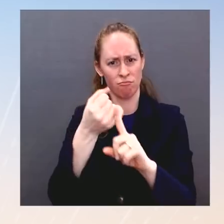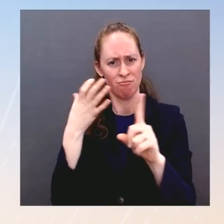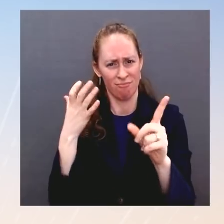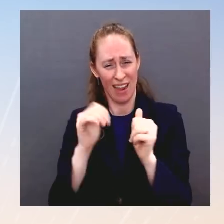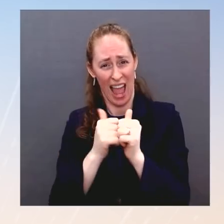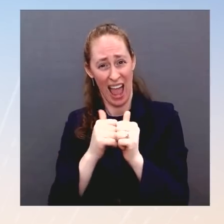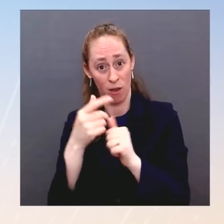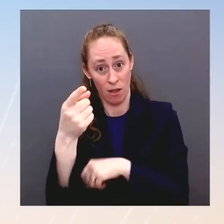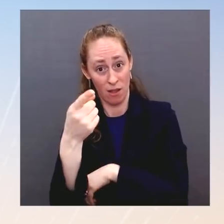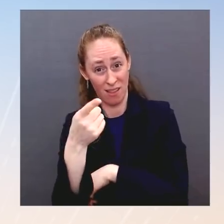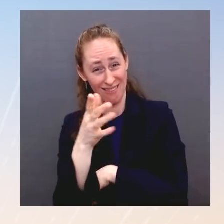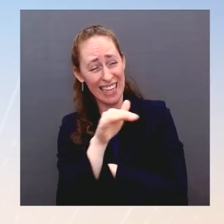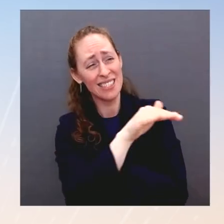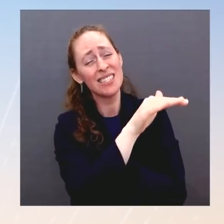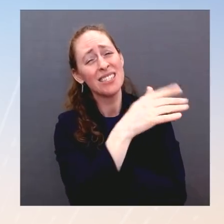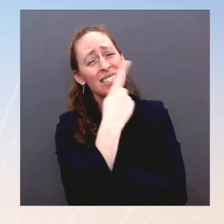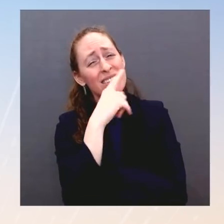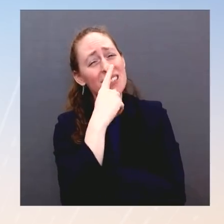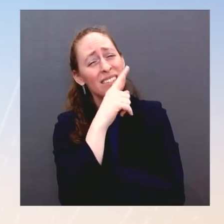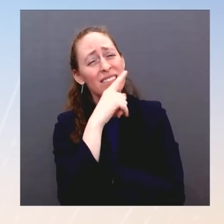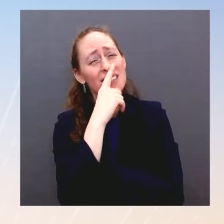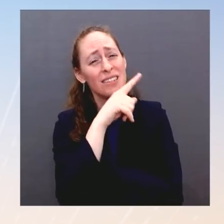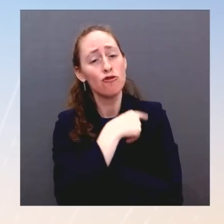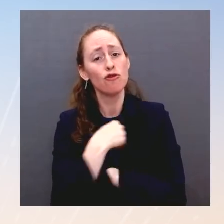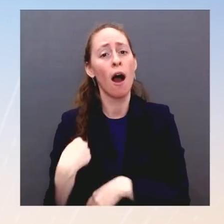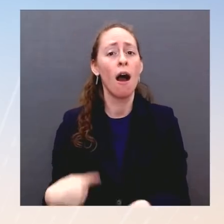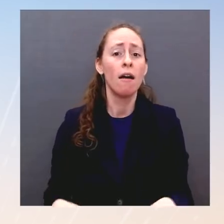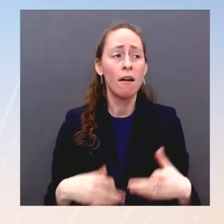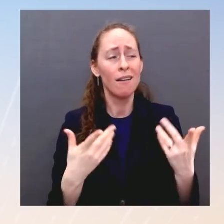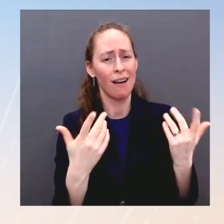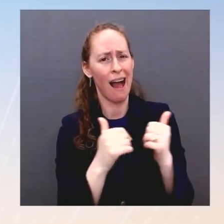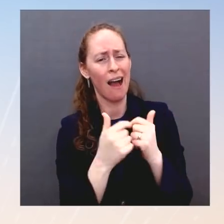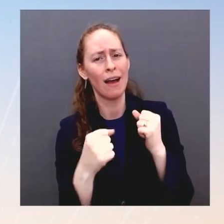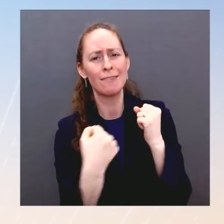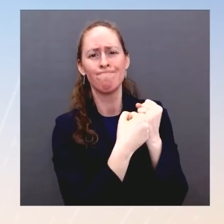Ms. Psaki: Well, I would note that, also today, the I- --